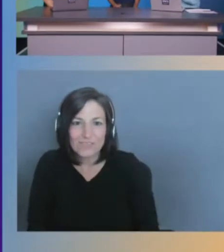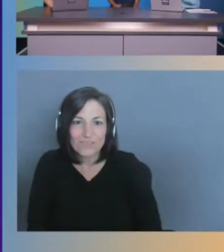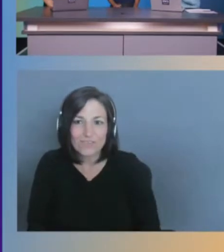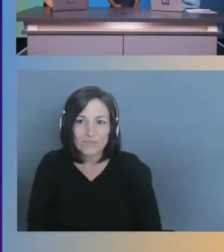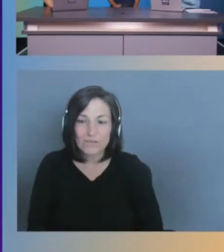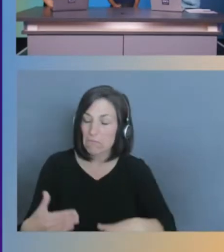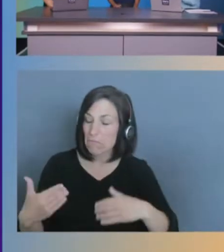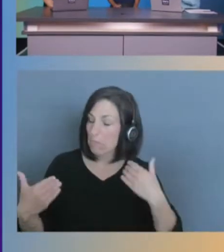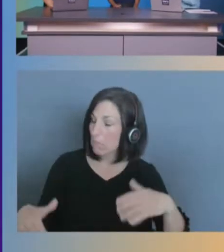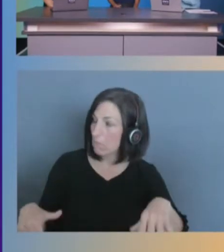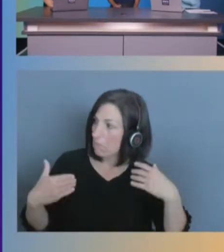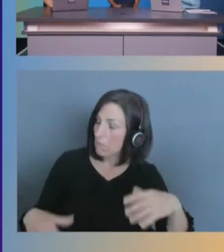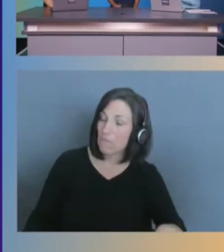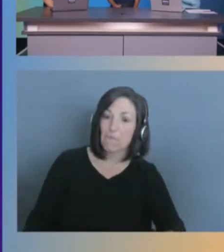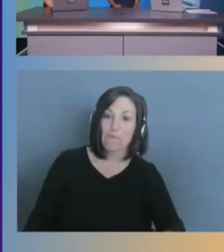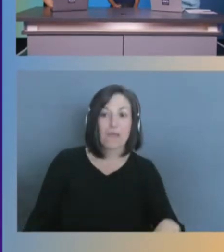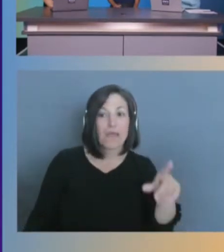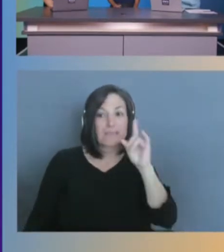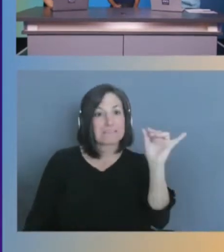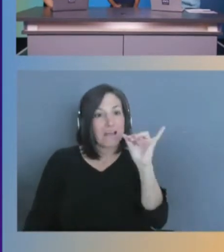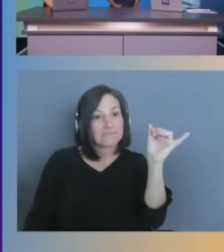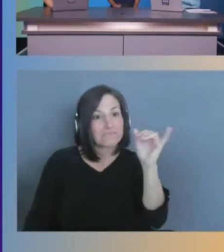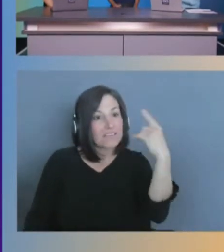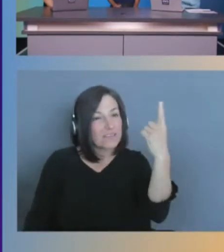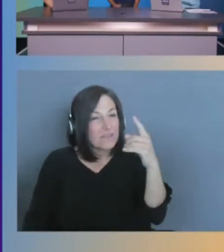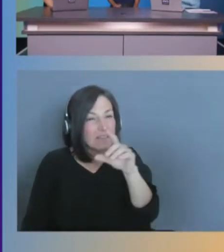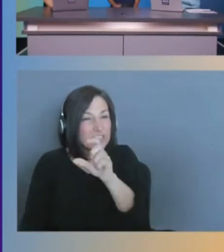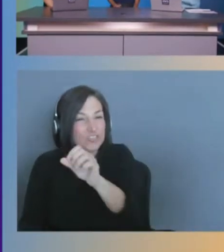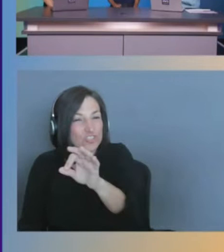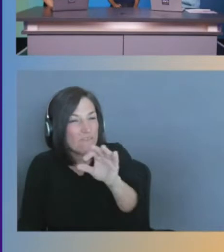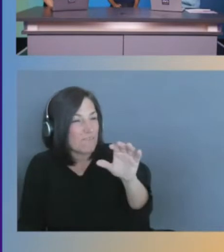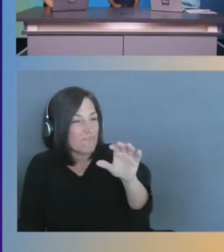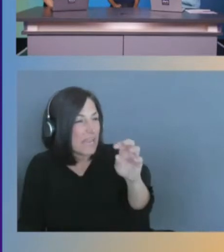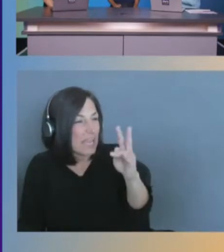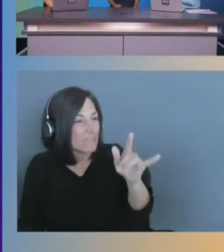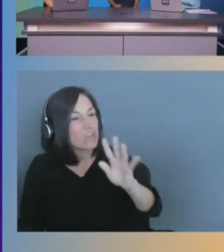and Anthony about the size and breadth of the data center presence that we have,